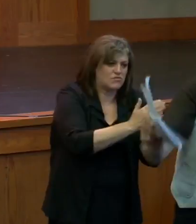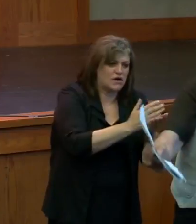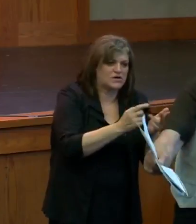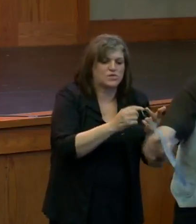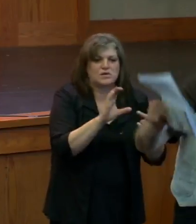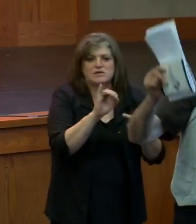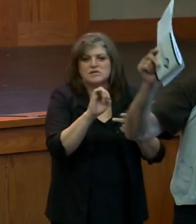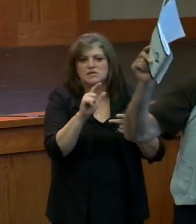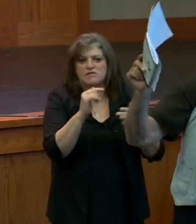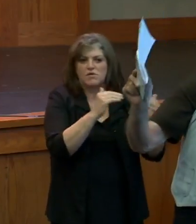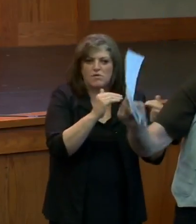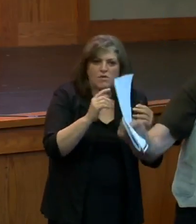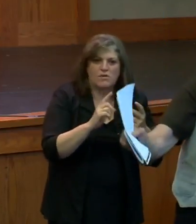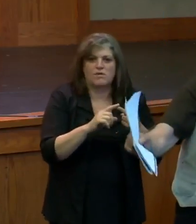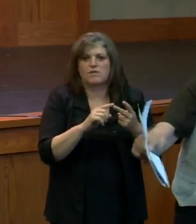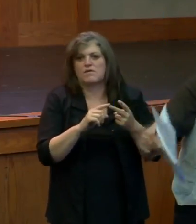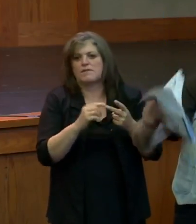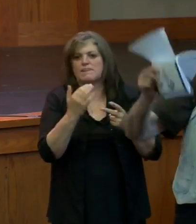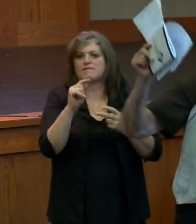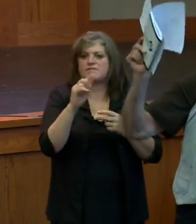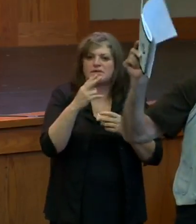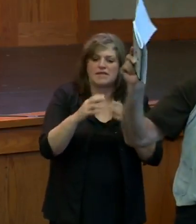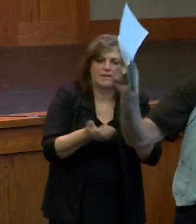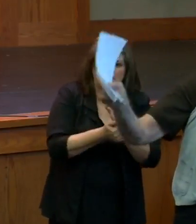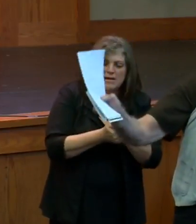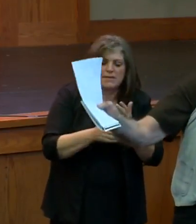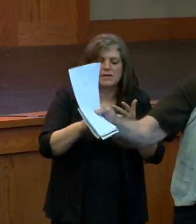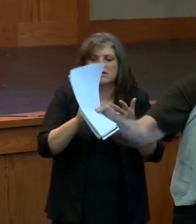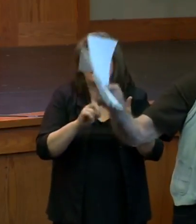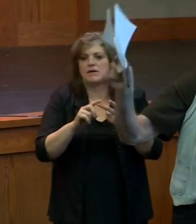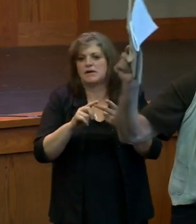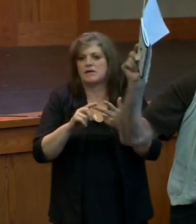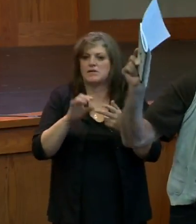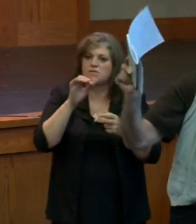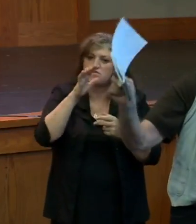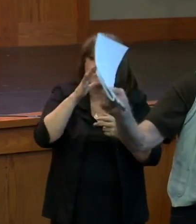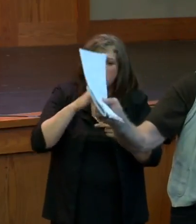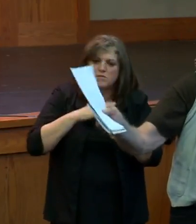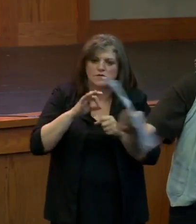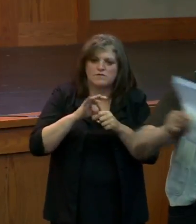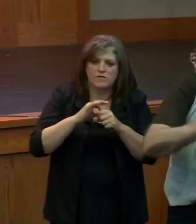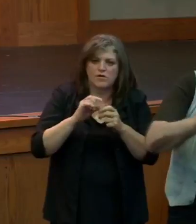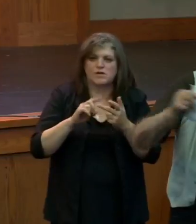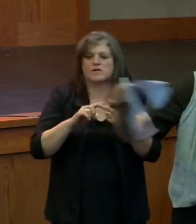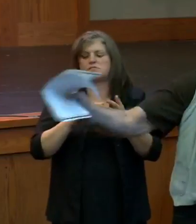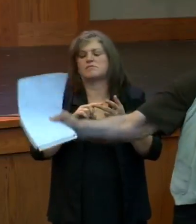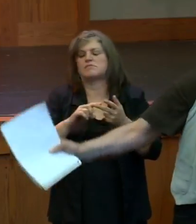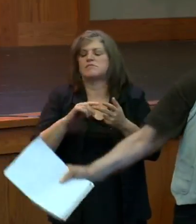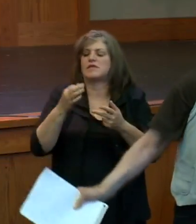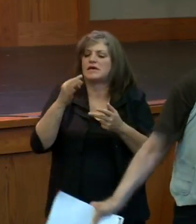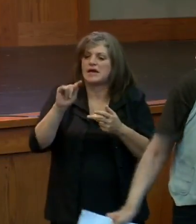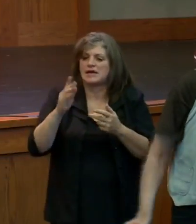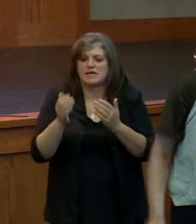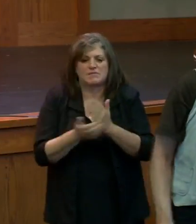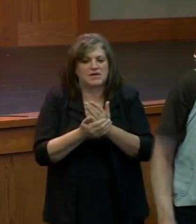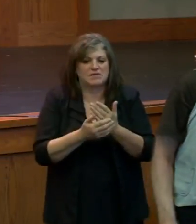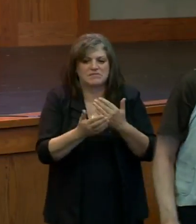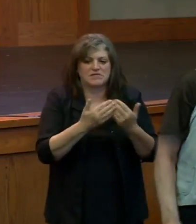WAR AND THE 15TH AMENDMENT WITH THE SUFFRAGE AND THE 19TH AMENDMENT ALL OF THIS WAS IRRELEVANT TO D.C.